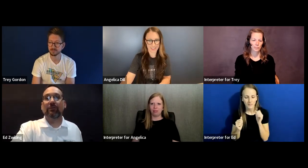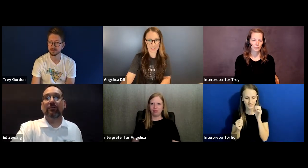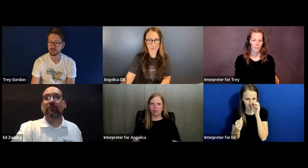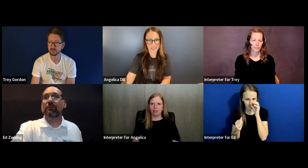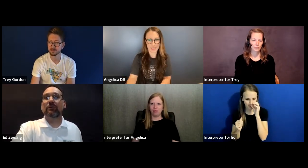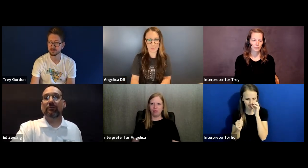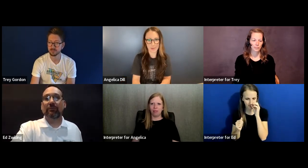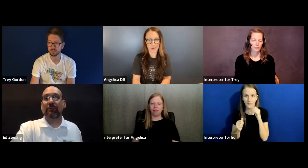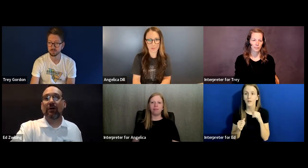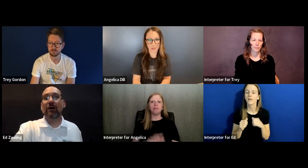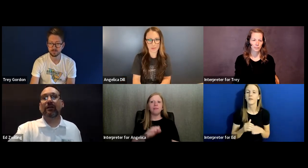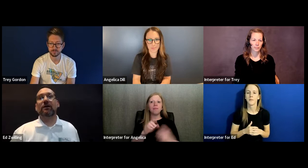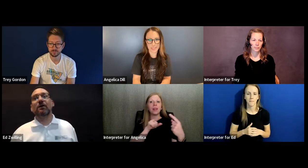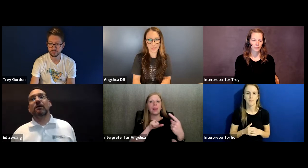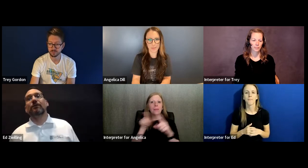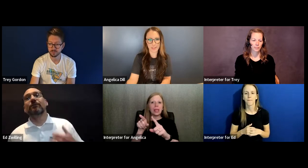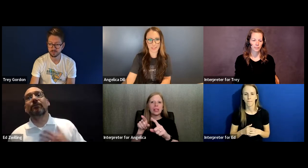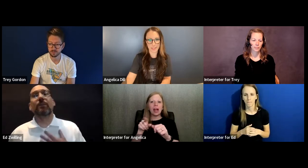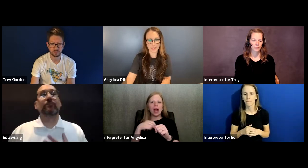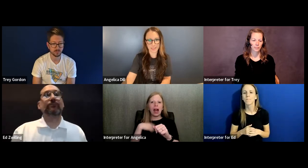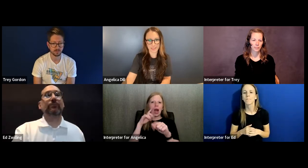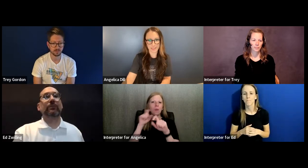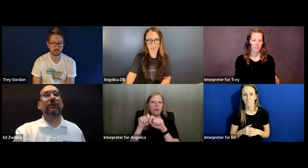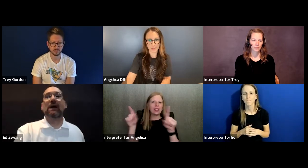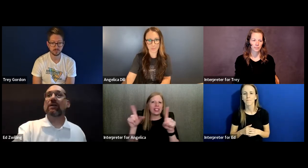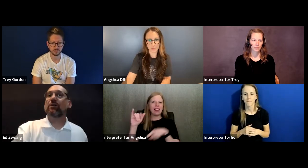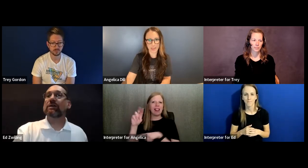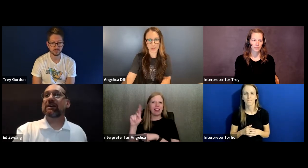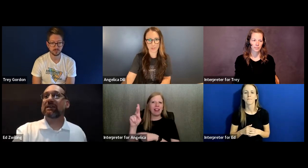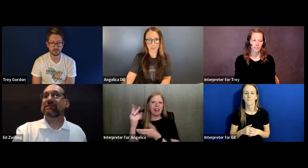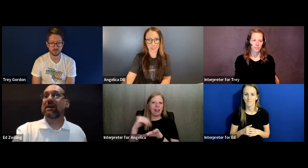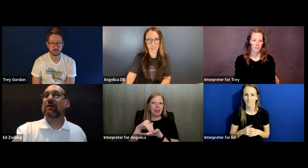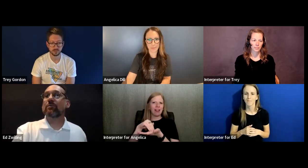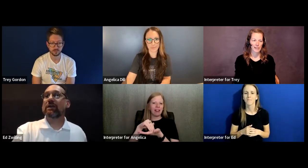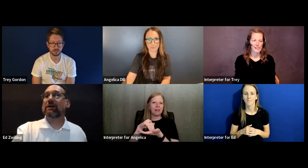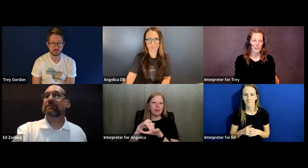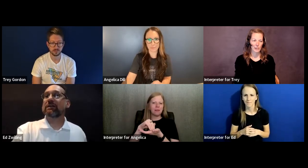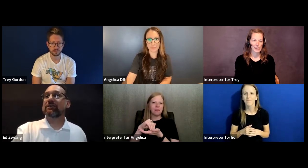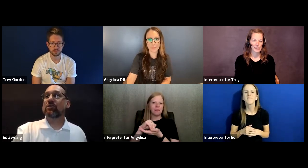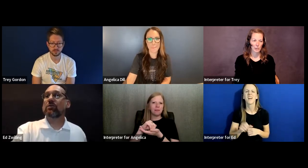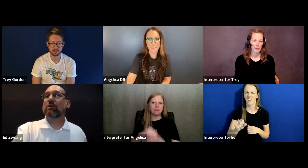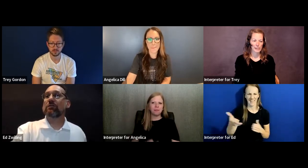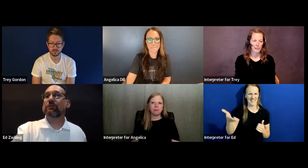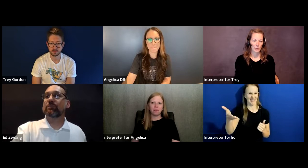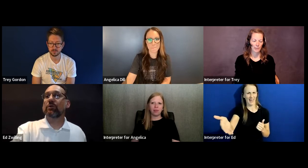in the meantime i'll um send out that link again yeah no it's like it's there but it's like no longer visible